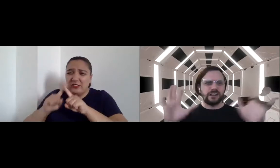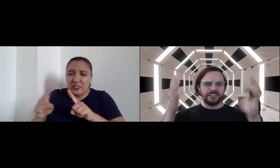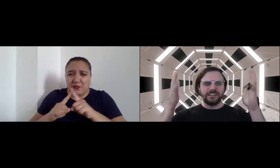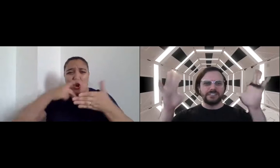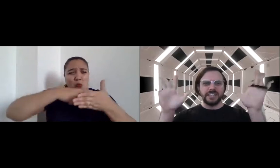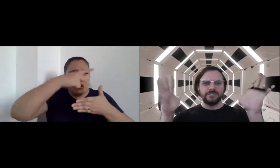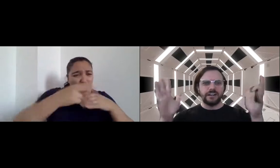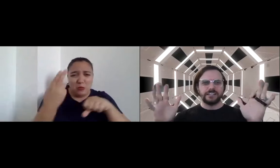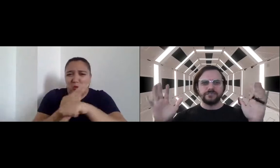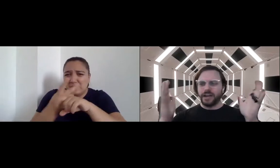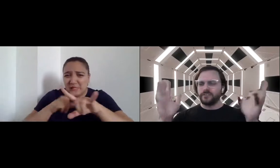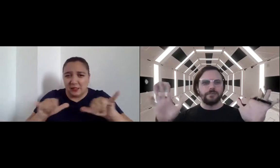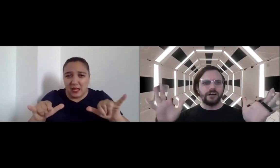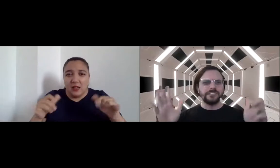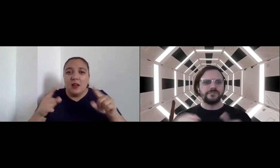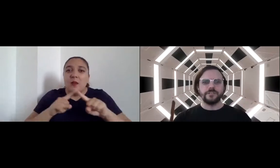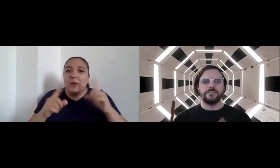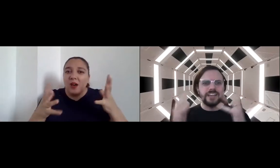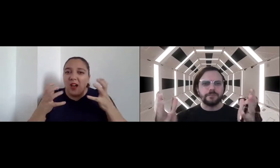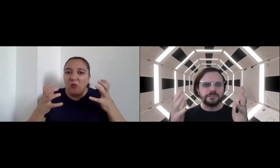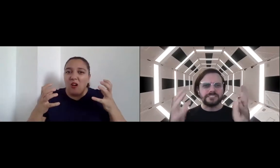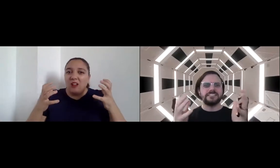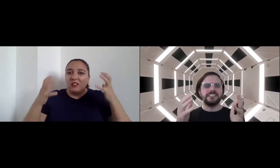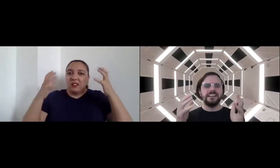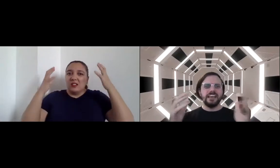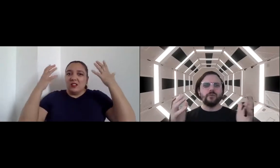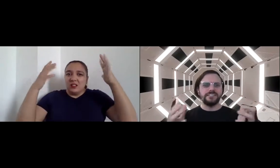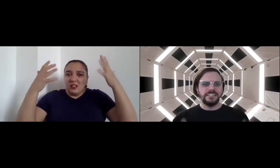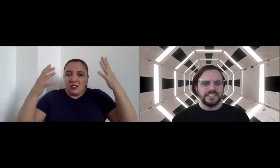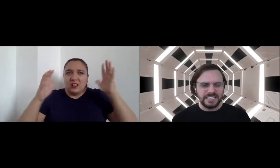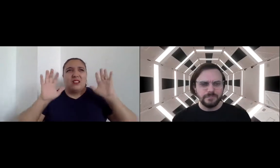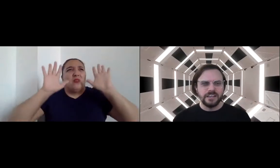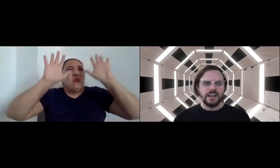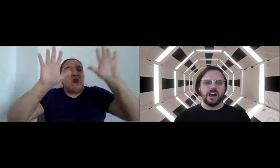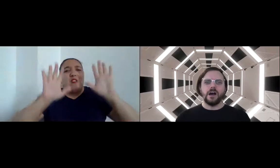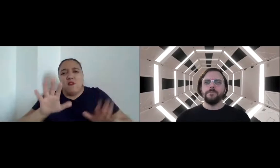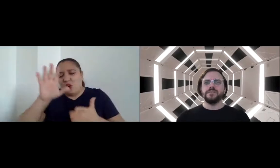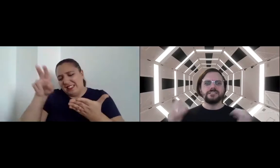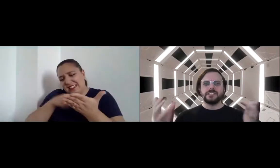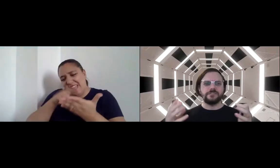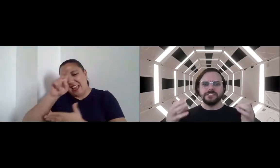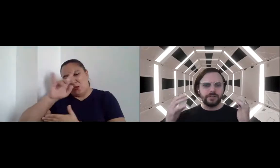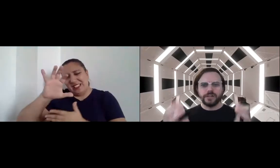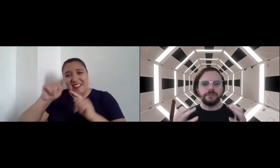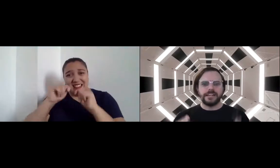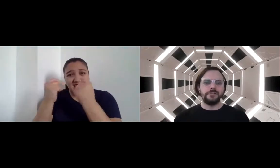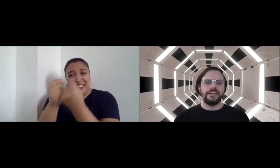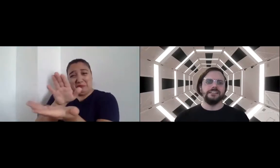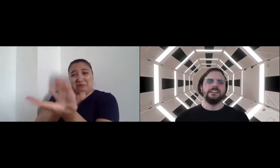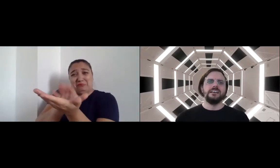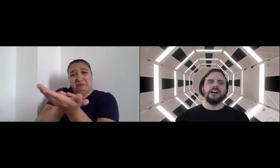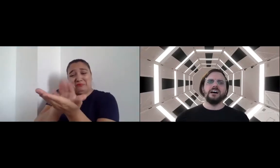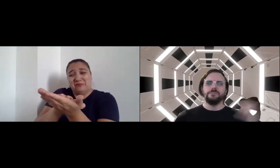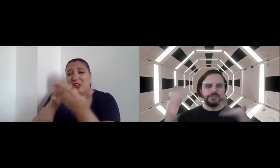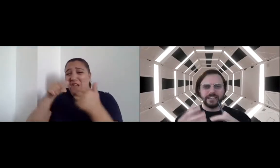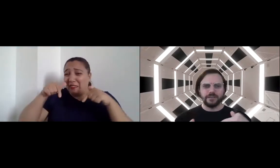a round of applause for the Dance/NYC team. This stuff is complicated to put together